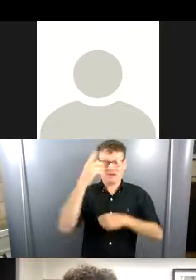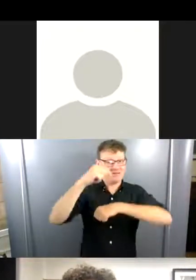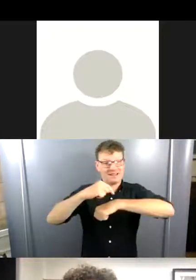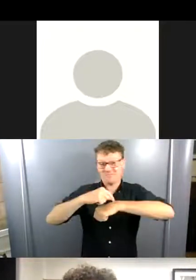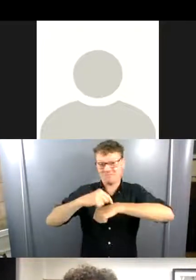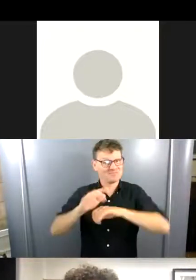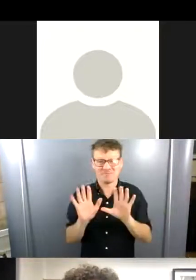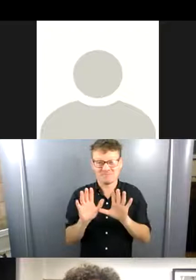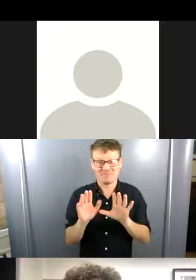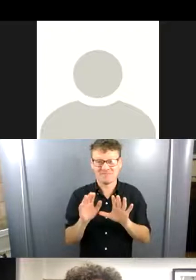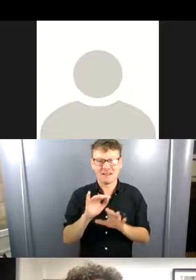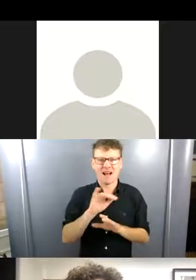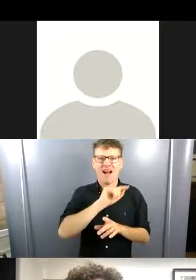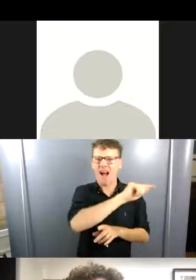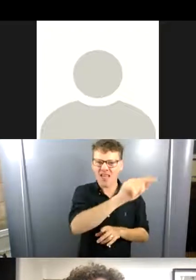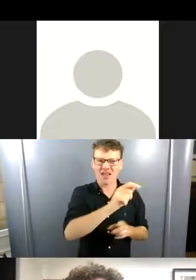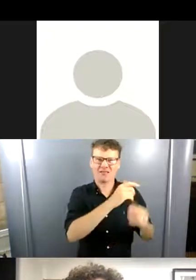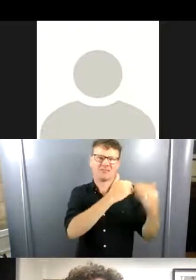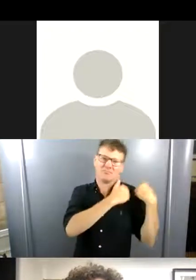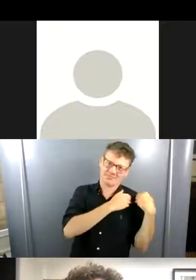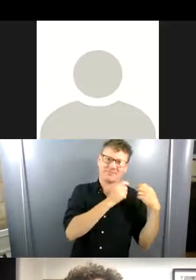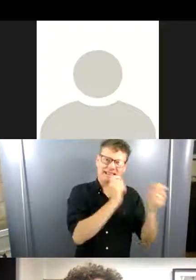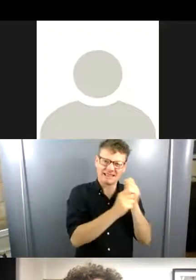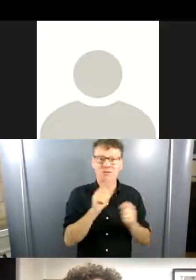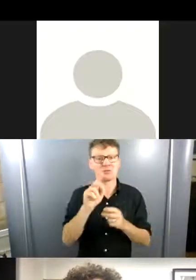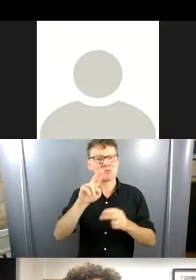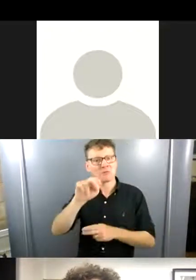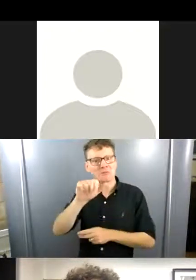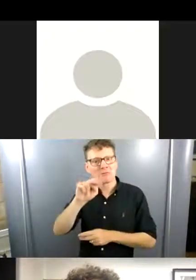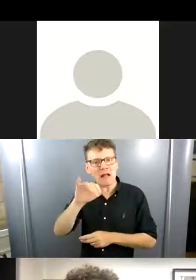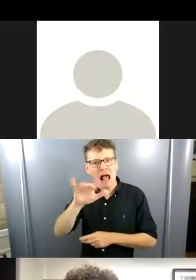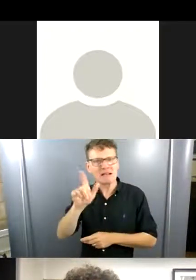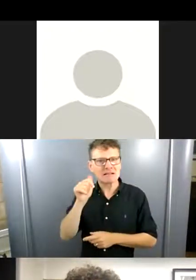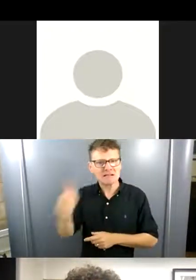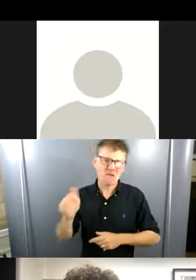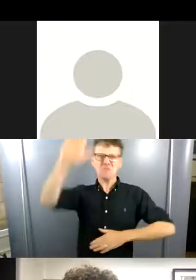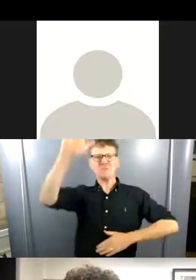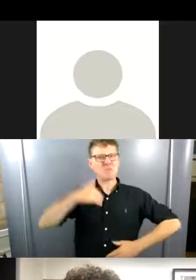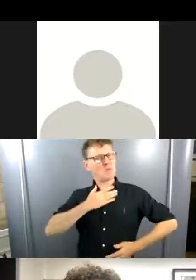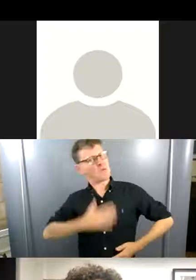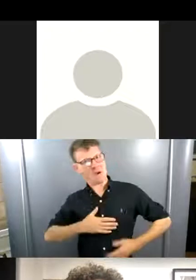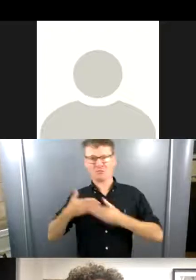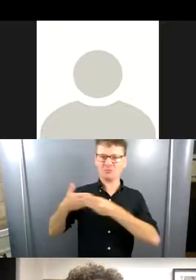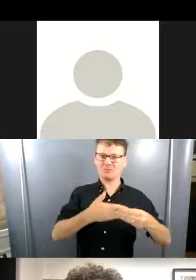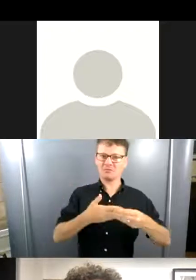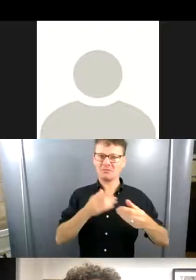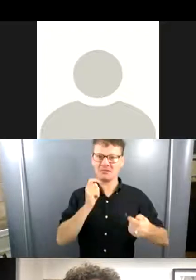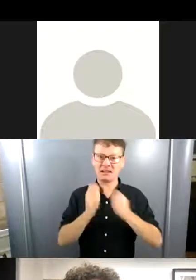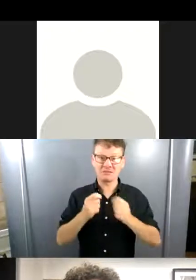with Janet and other people and Janet ran them so when they do this interview there's also a strict